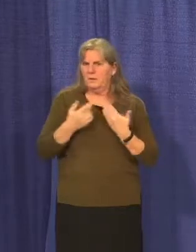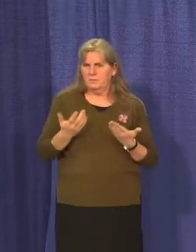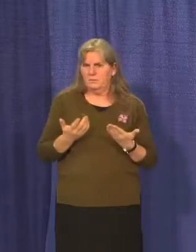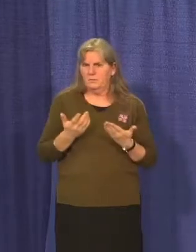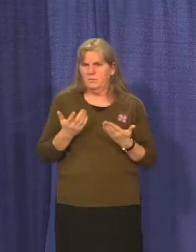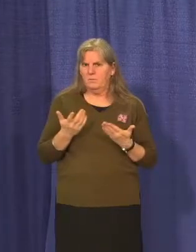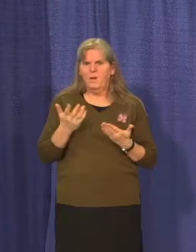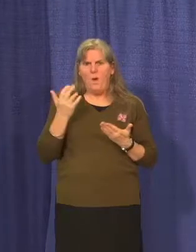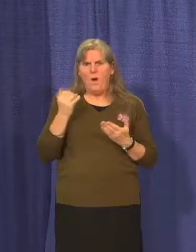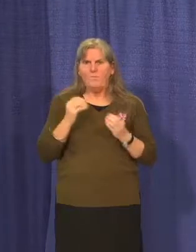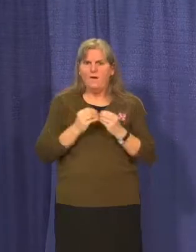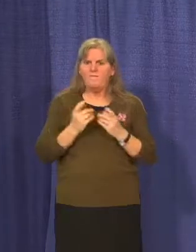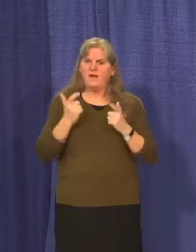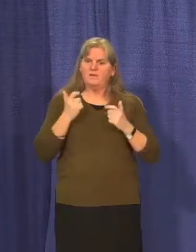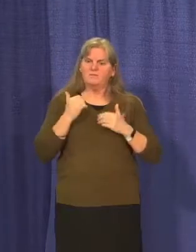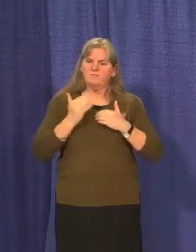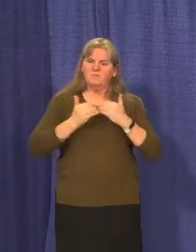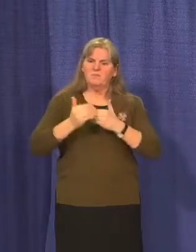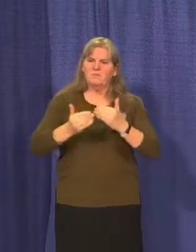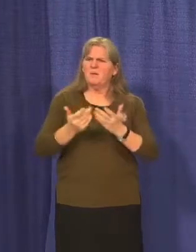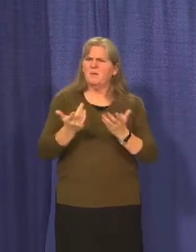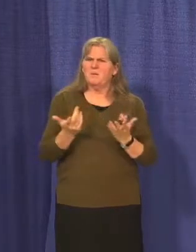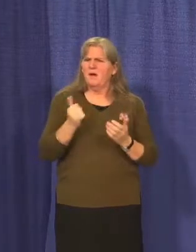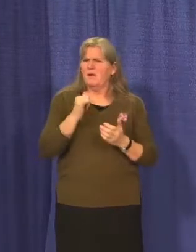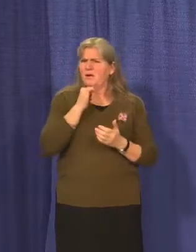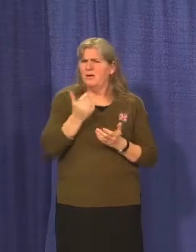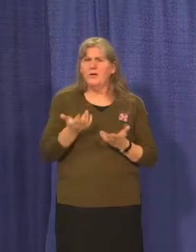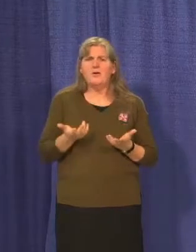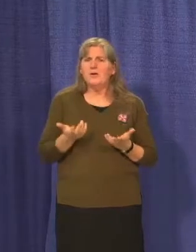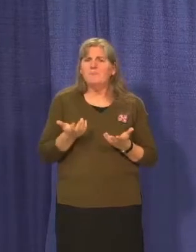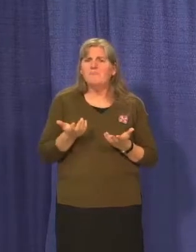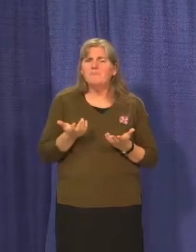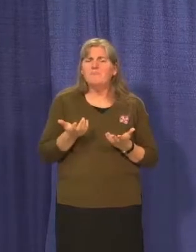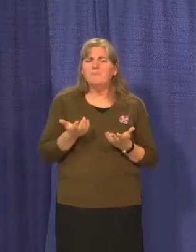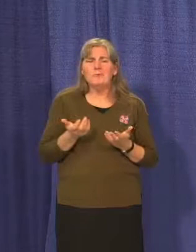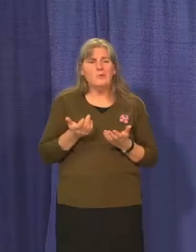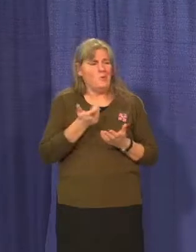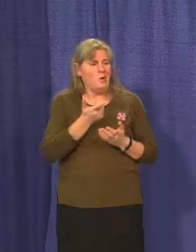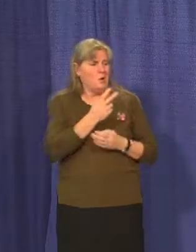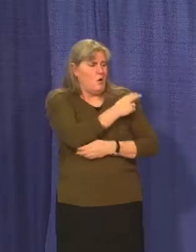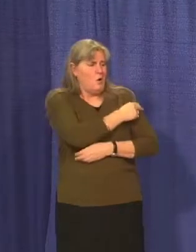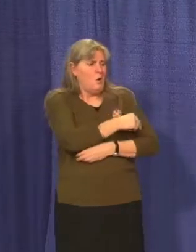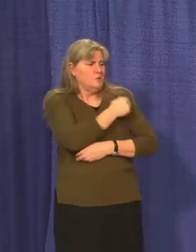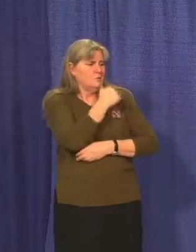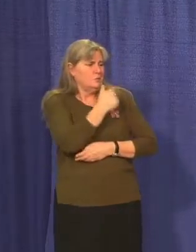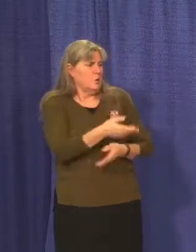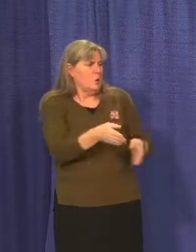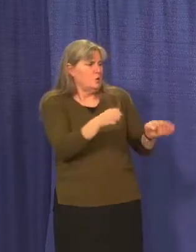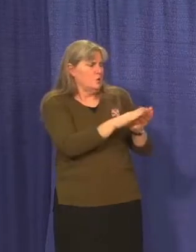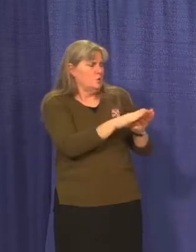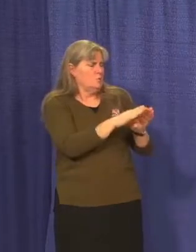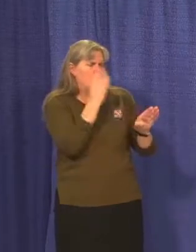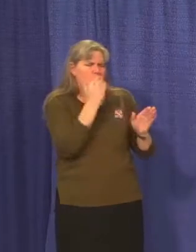trying to move this vaccination process along? The common comment is, the hospitals don't close down on